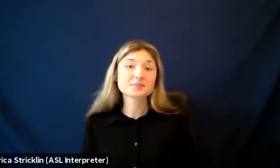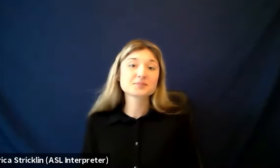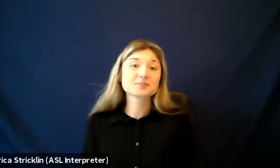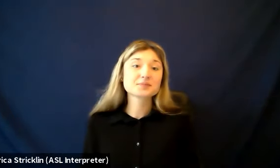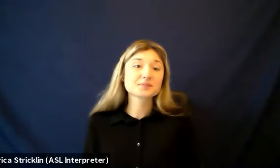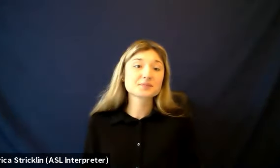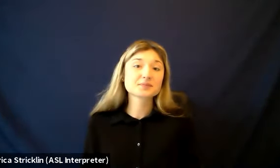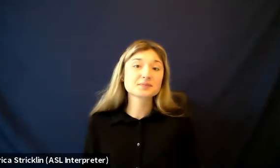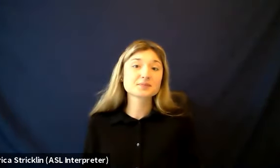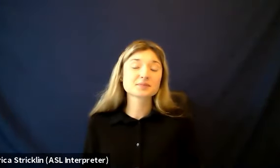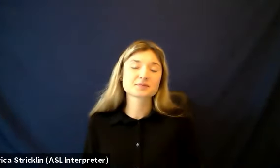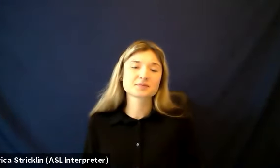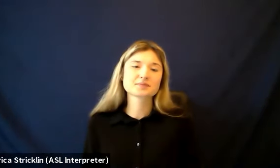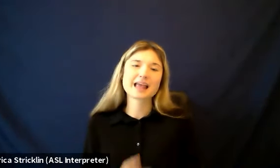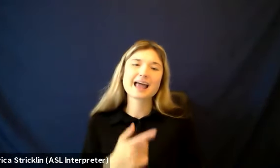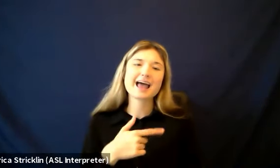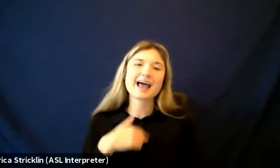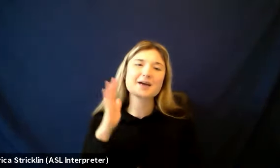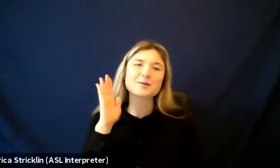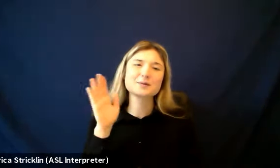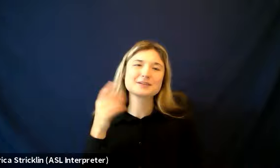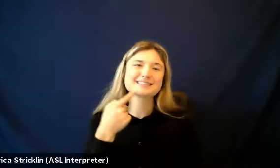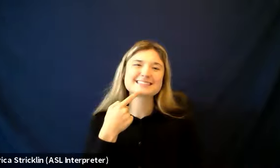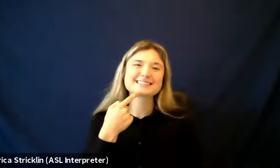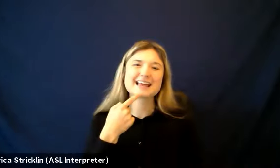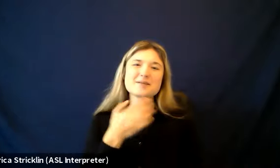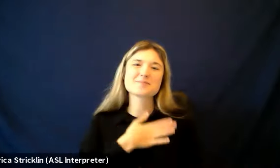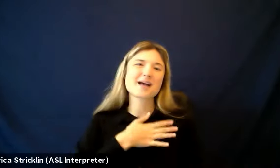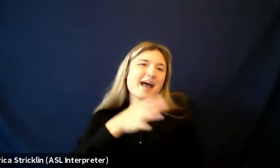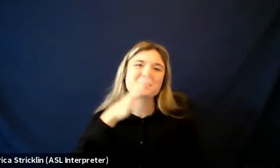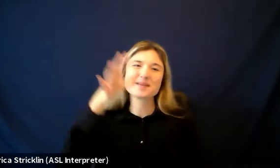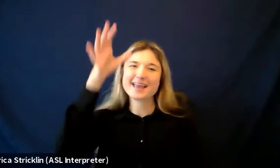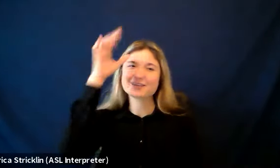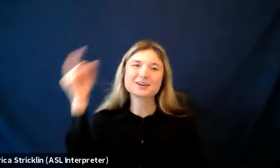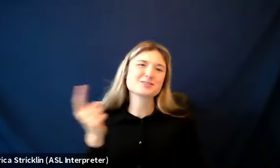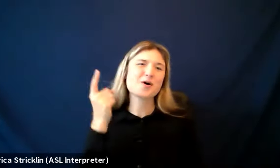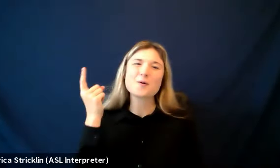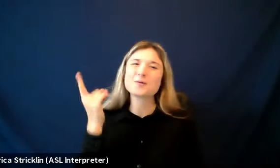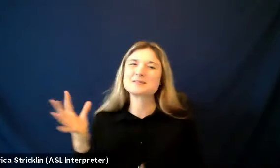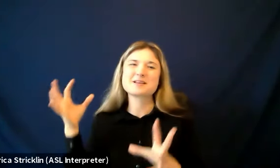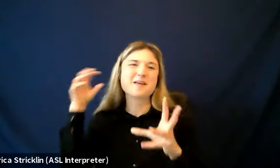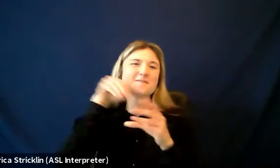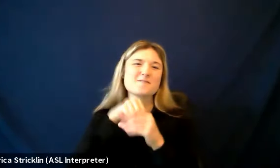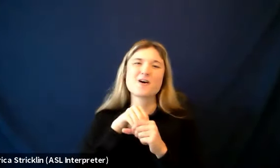I will just say that my parents have always invested in my future.